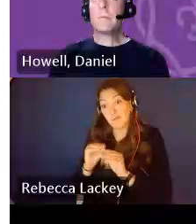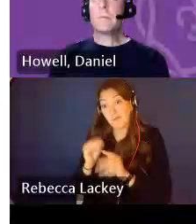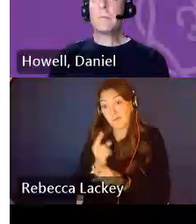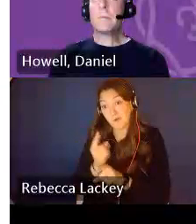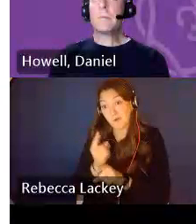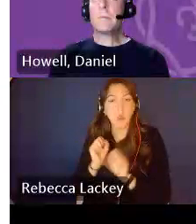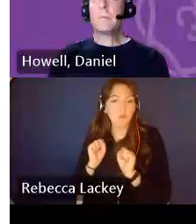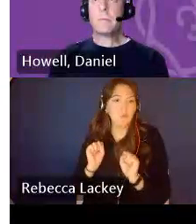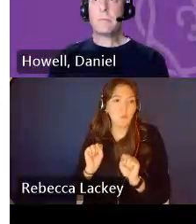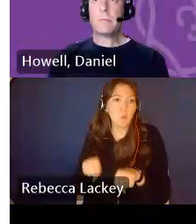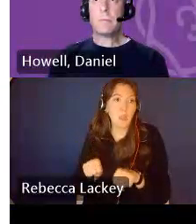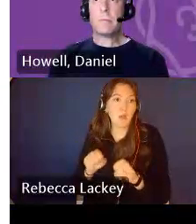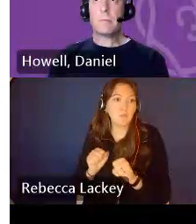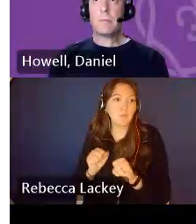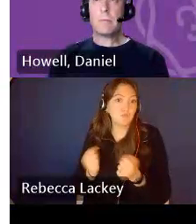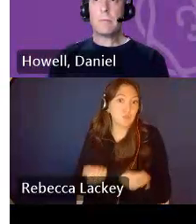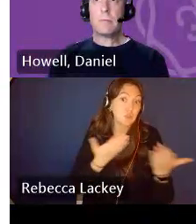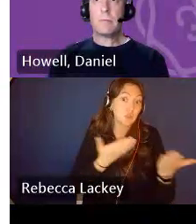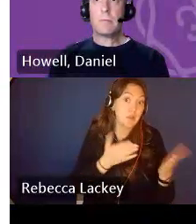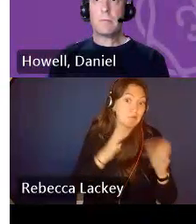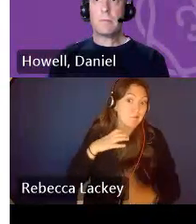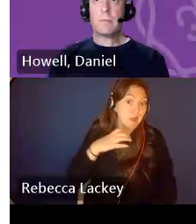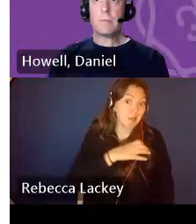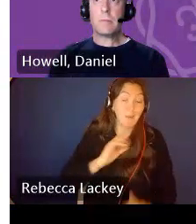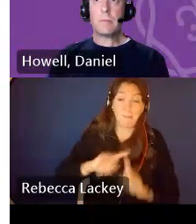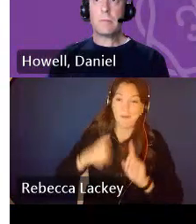we can always suggest it to council, but at the end of the day, it's council's decision